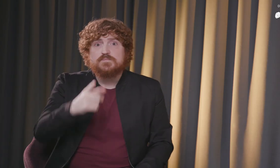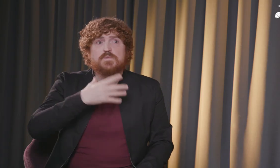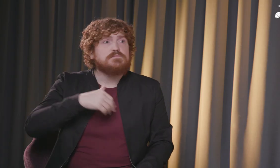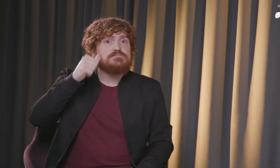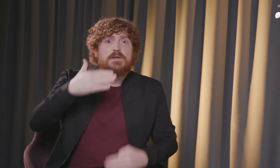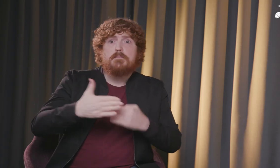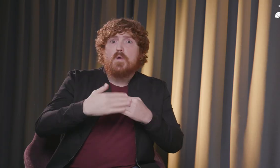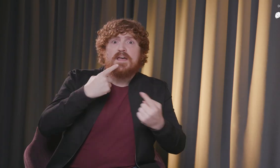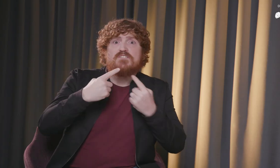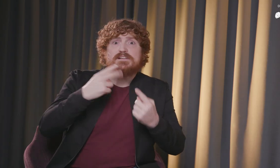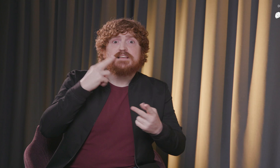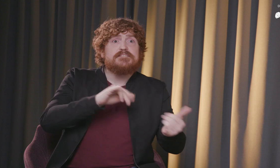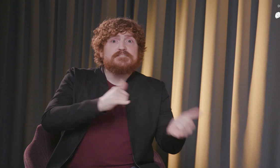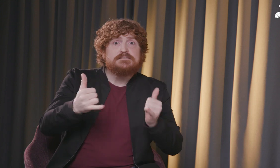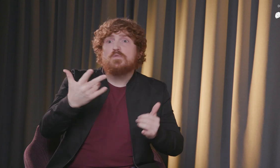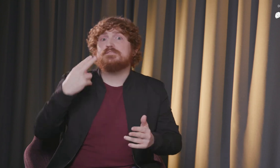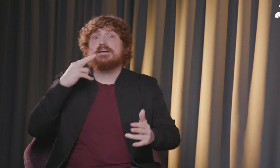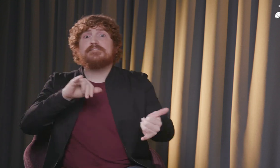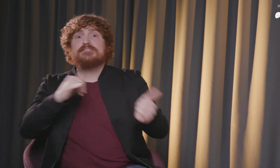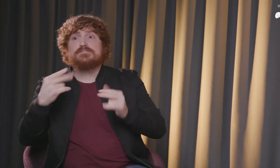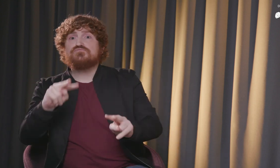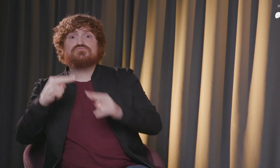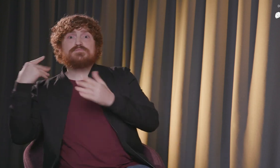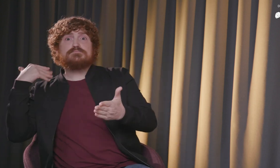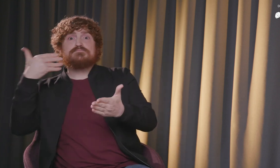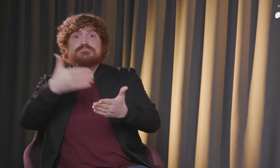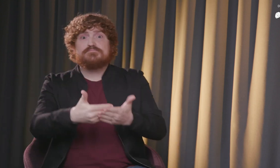If you want more information about Deaffest, or Deaffest: Rewind!